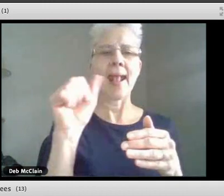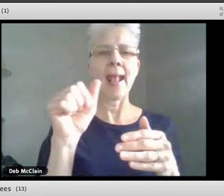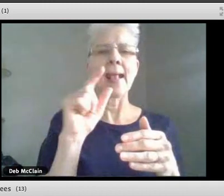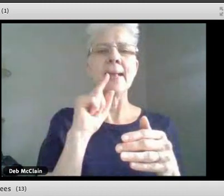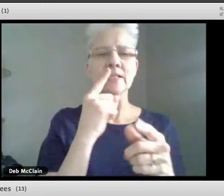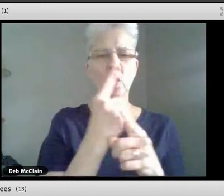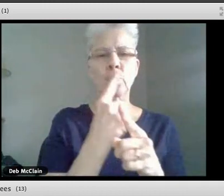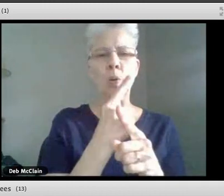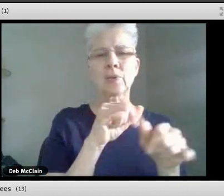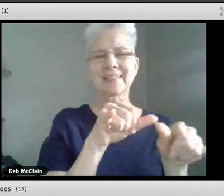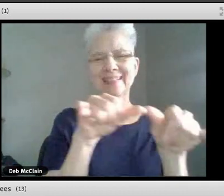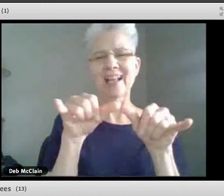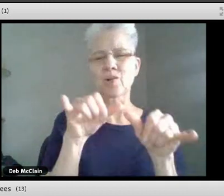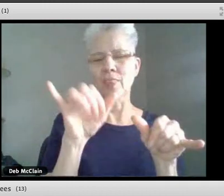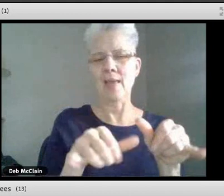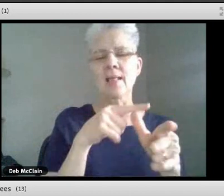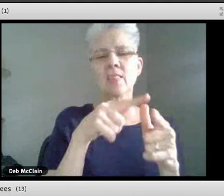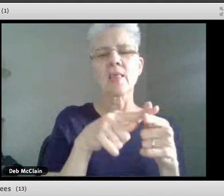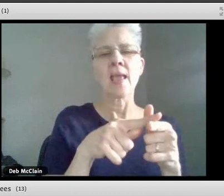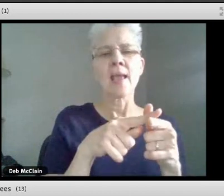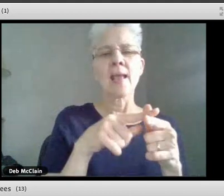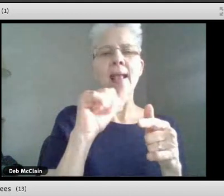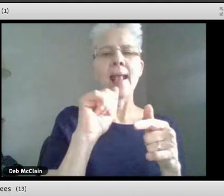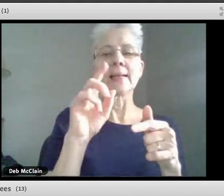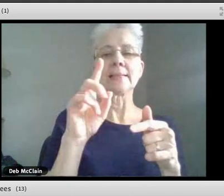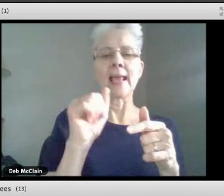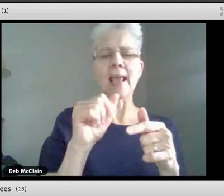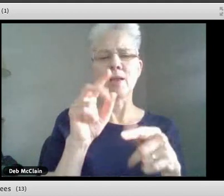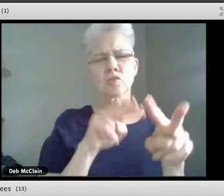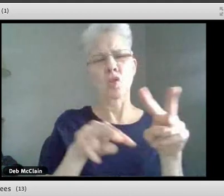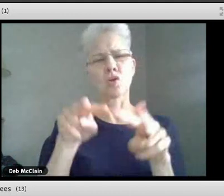And then the ADA was looking, and would have gone into effect